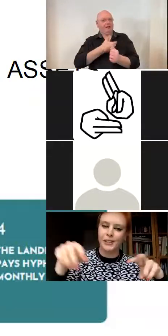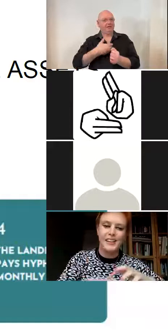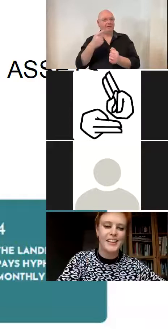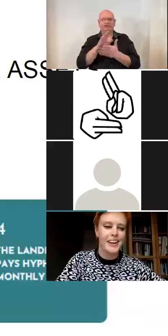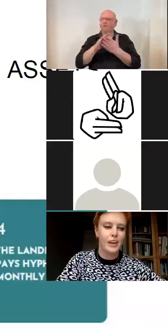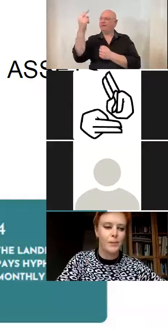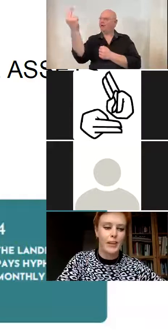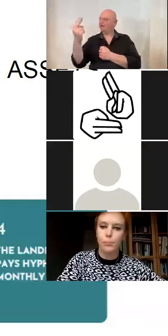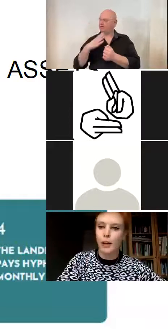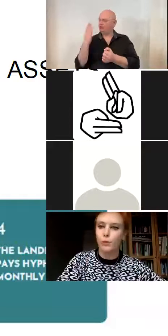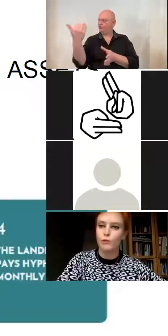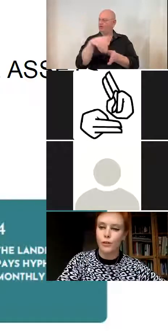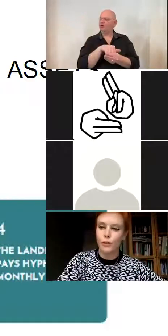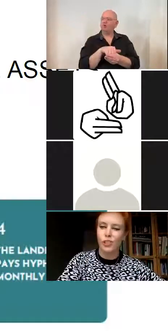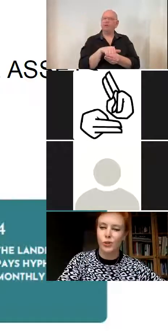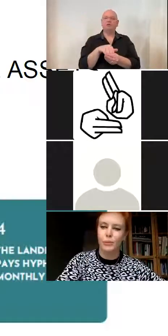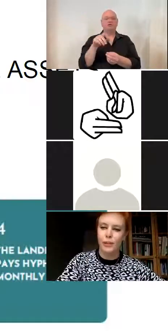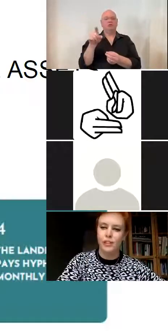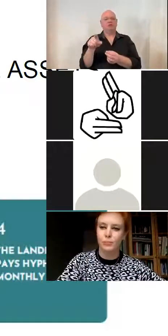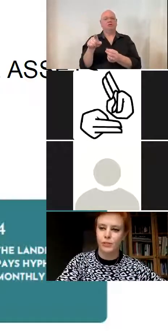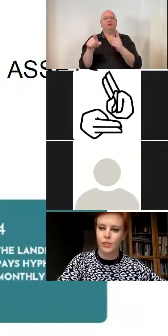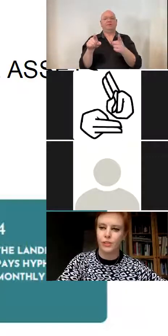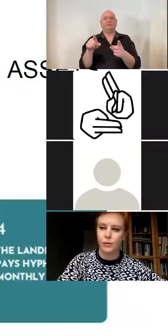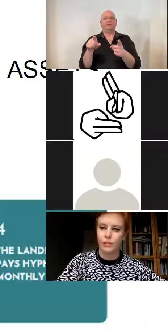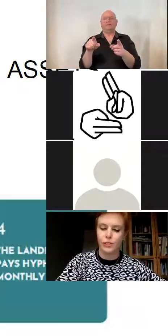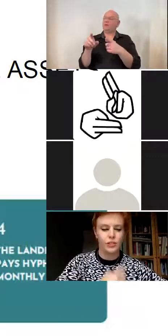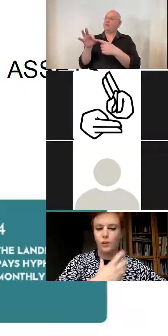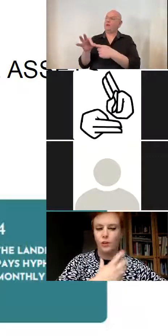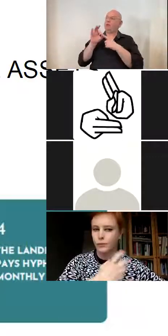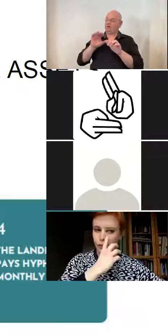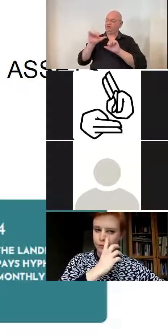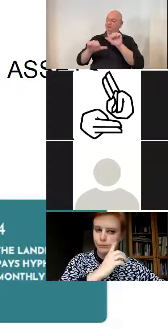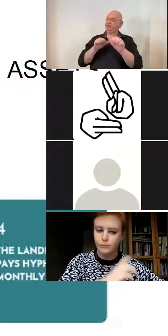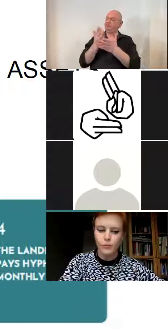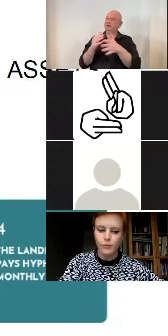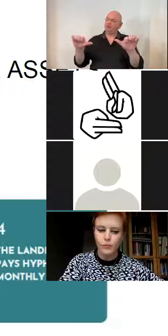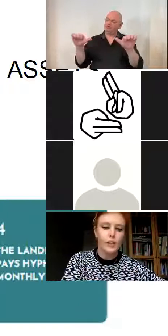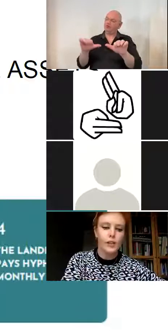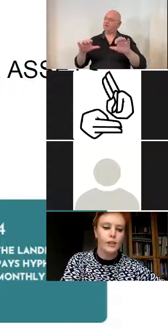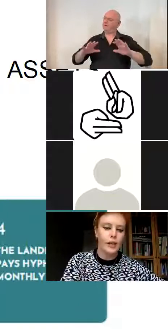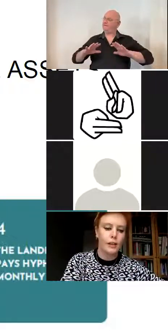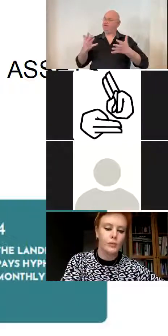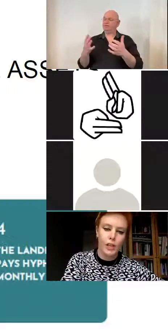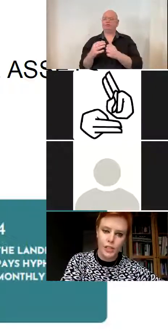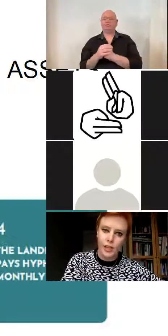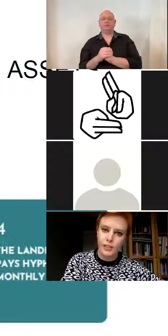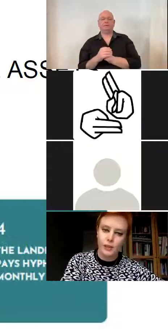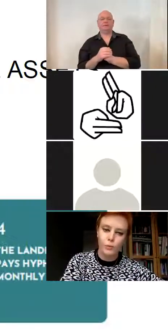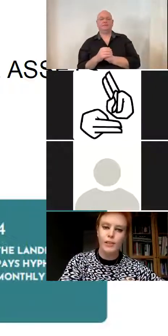Councils and we work with Council assets and we also manage to broker relationships between private landlords and Councils at the same time who often won't